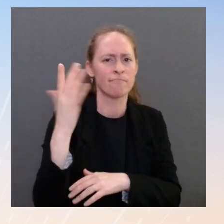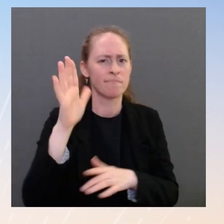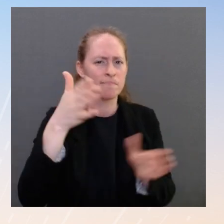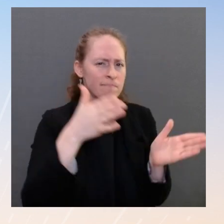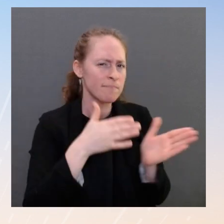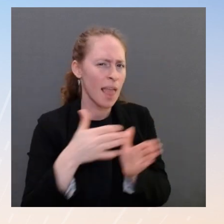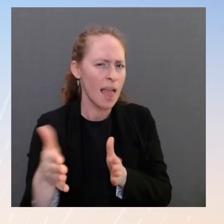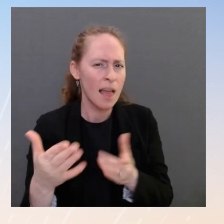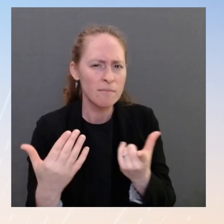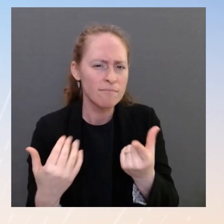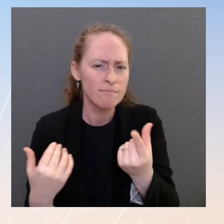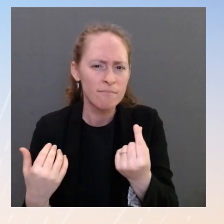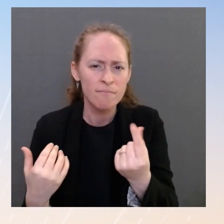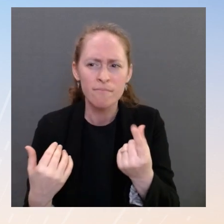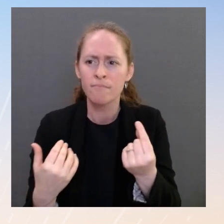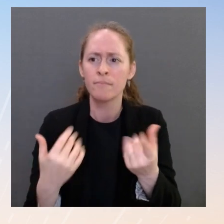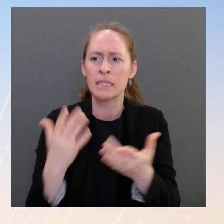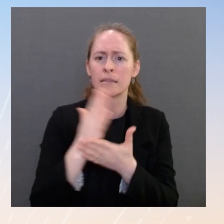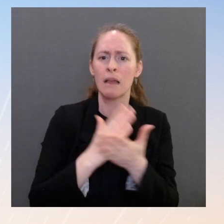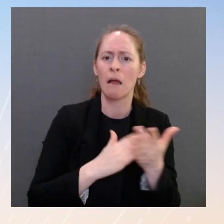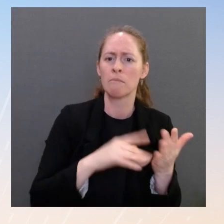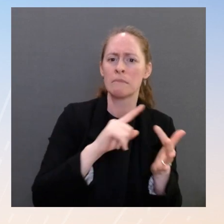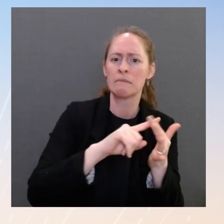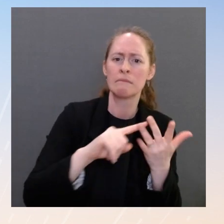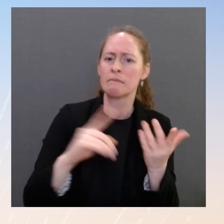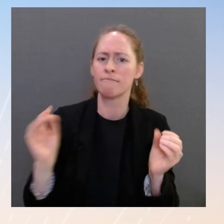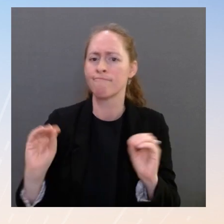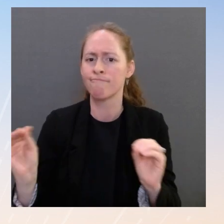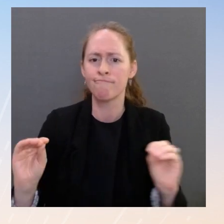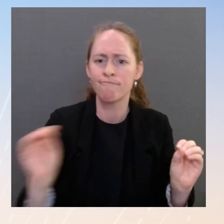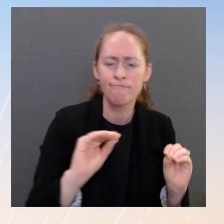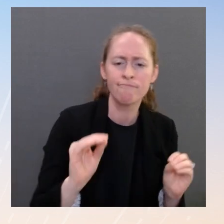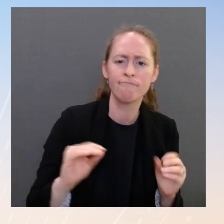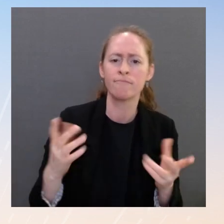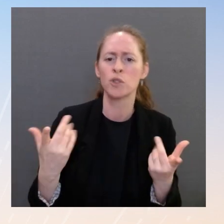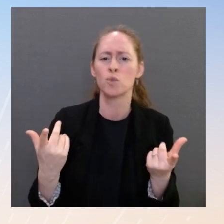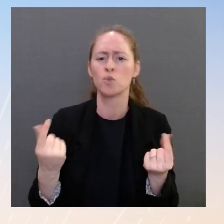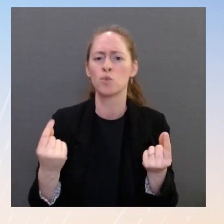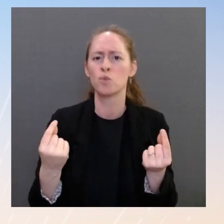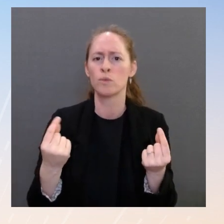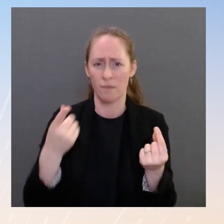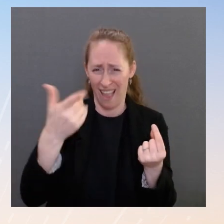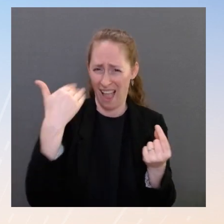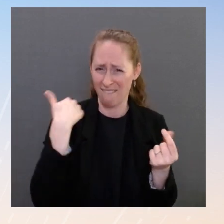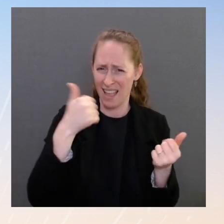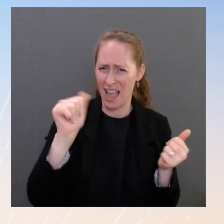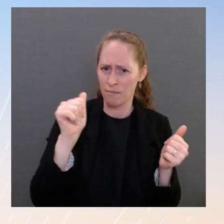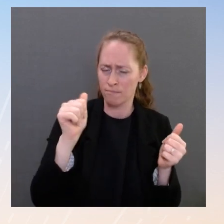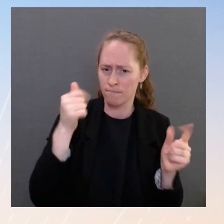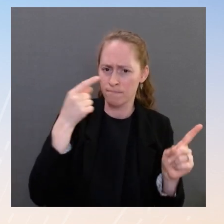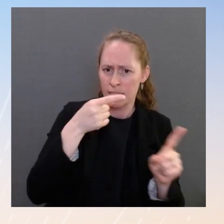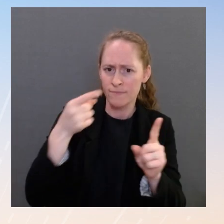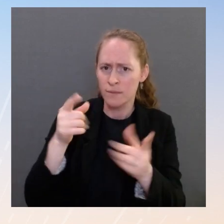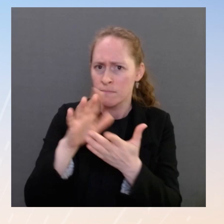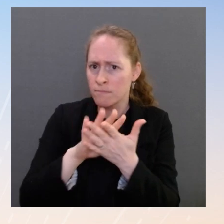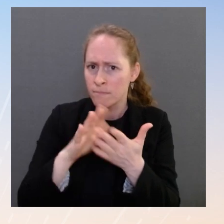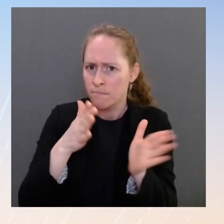as opposed to fiscal stimulus. Is there any plan to change that as we see the threat of a recession looming? Ms. Psaki: Well, again,